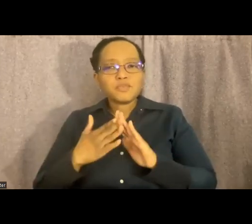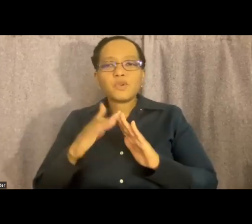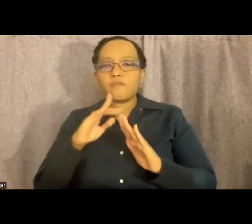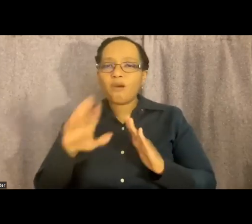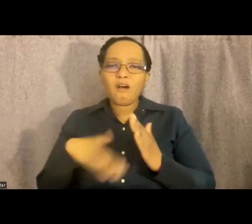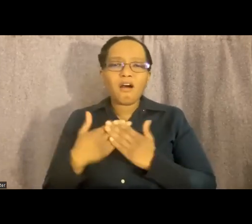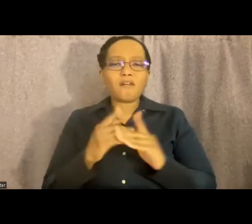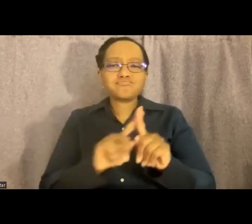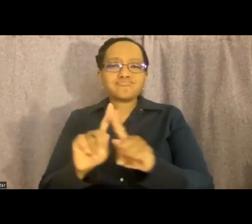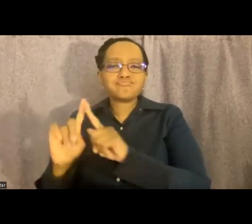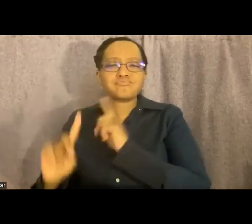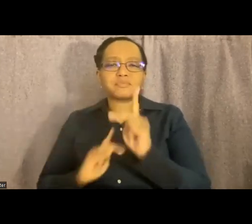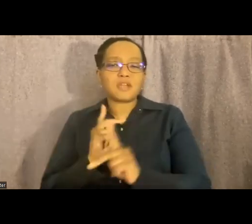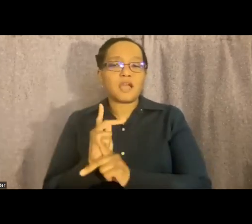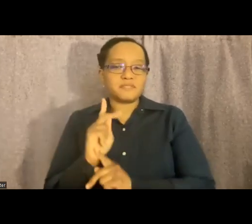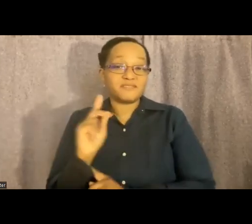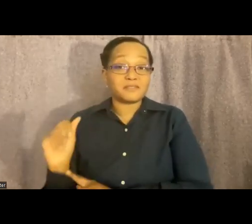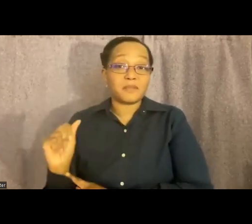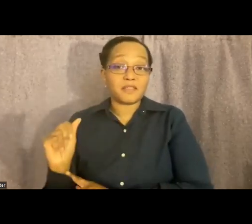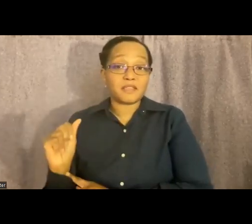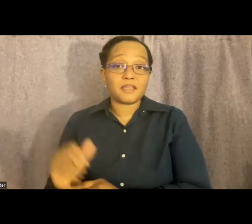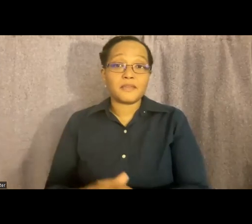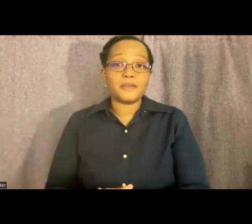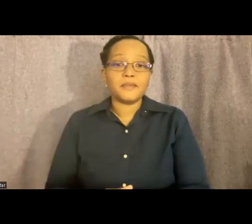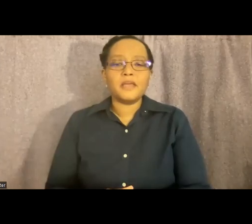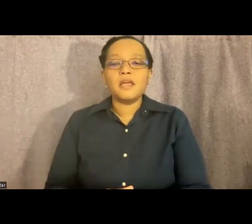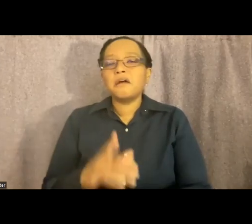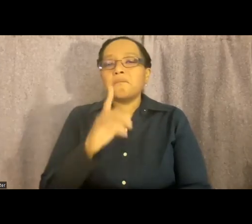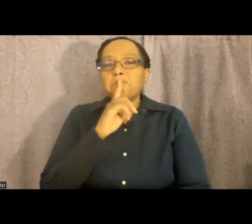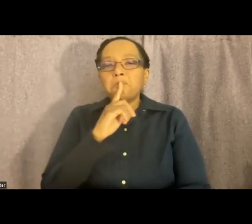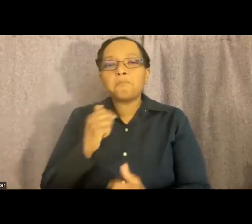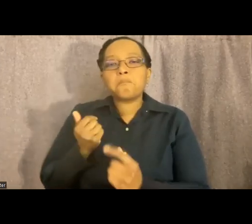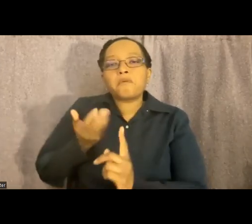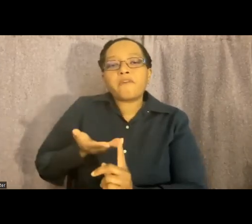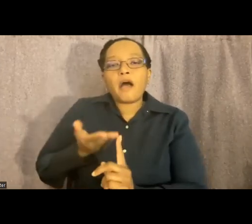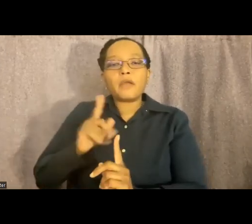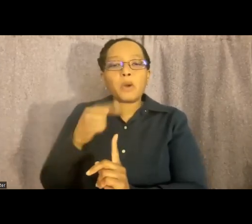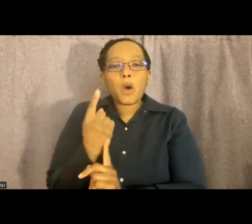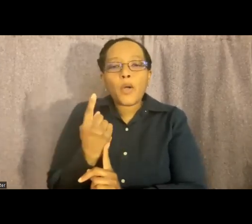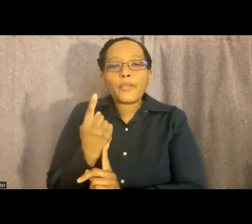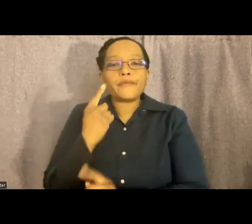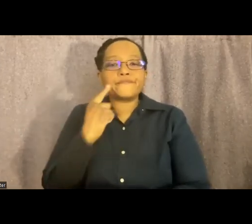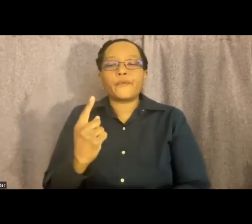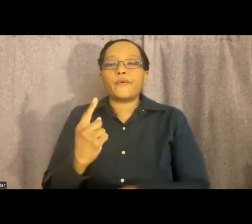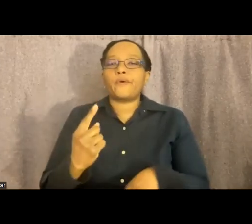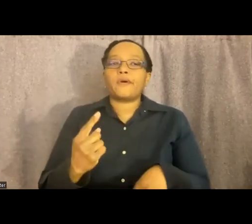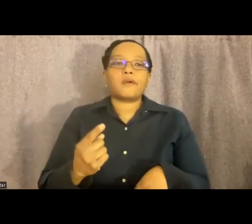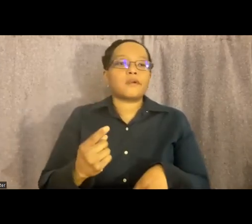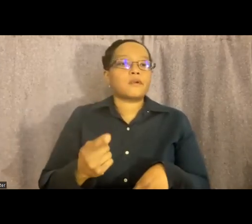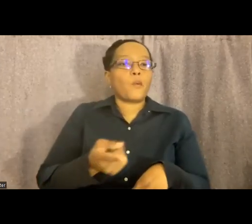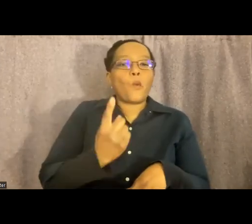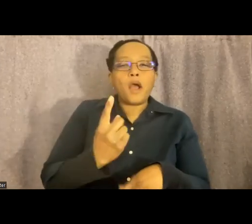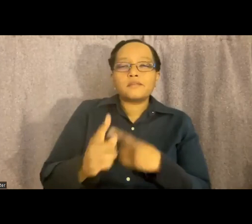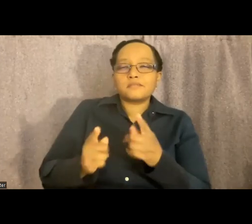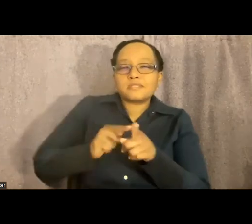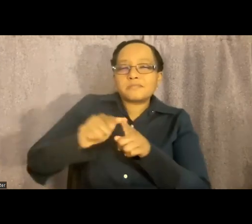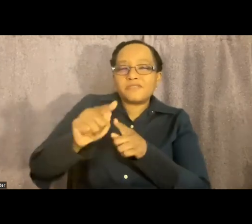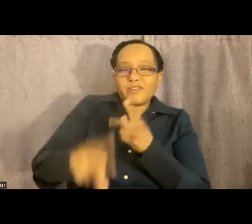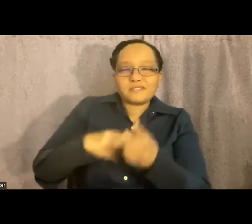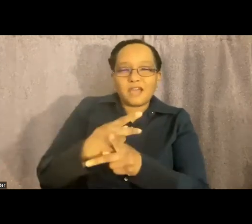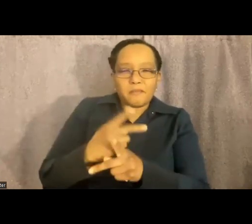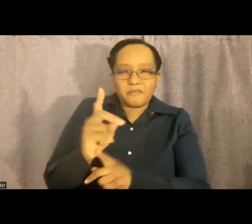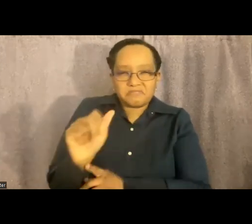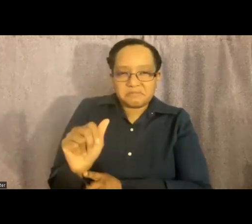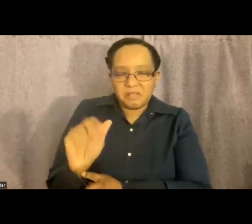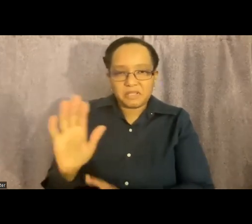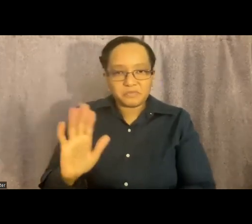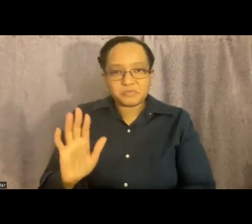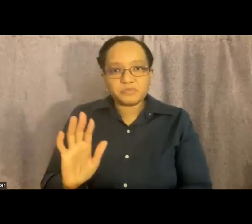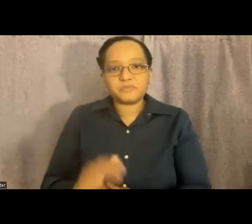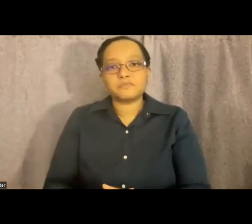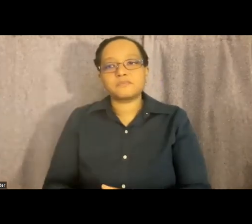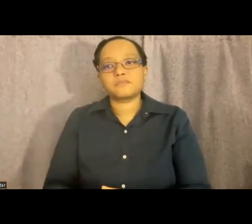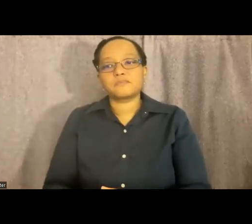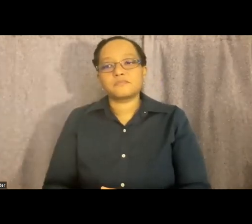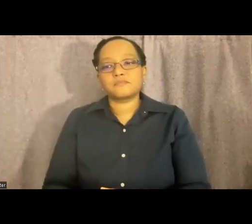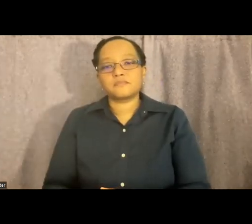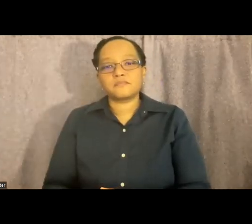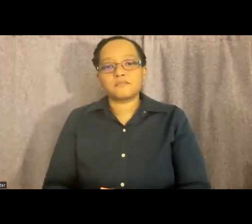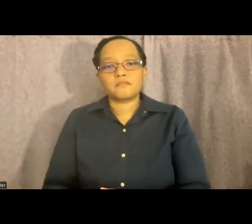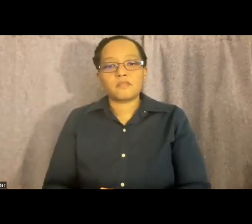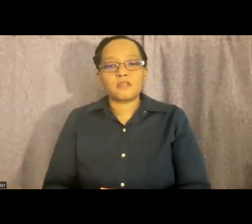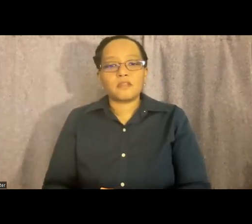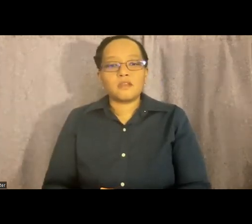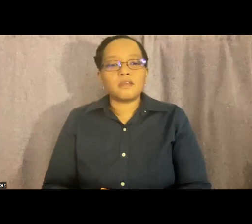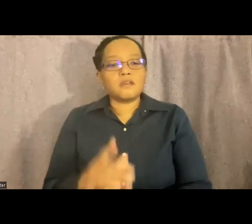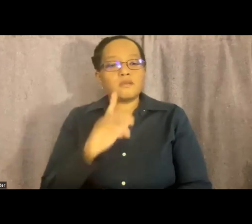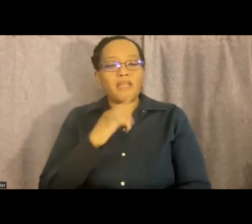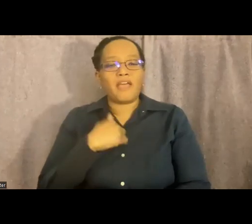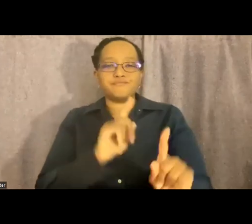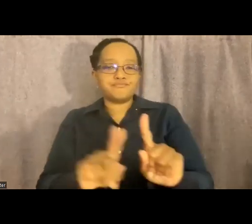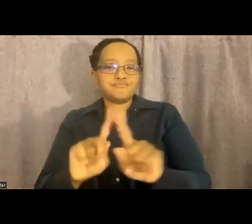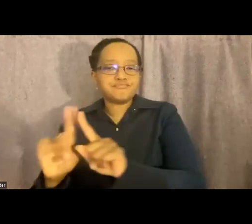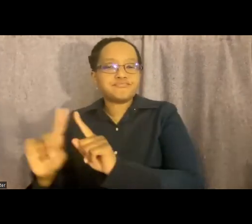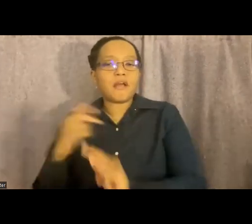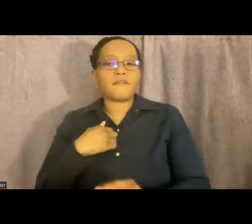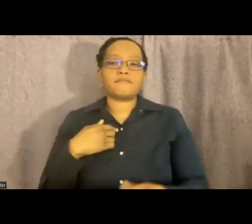types of disabilities . It could be people with mental illness and other disabilities